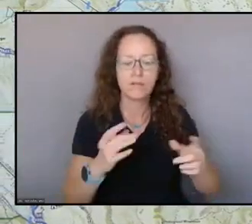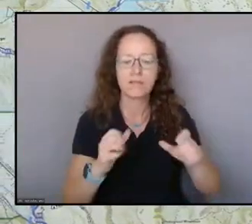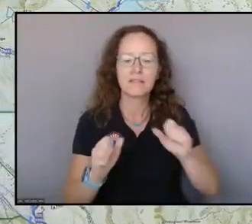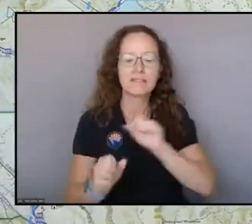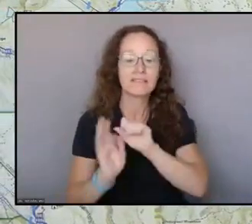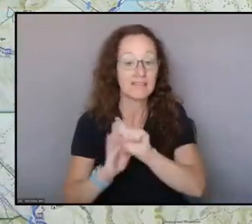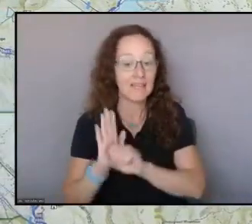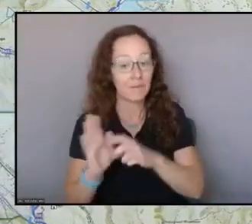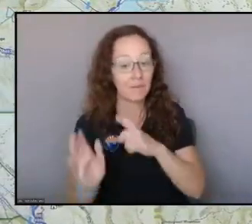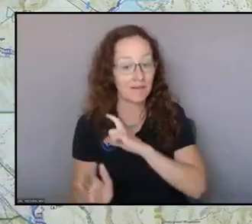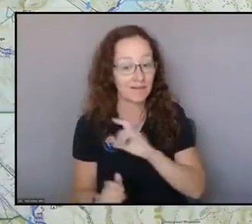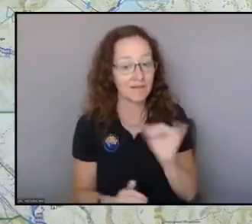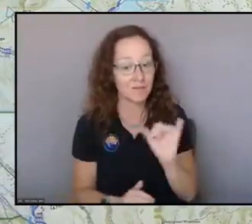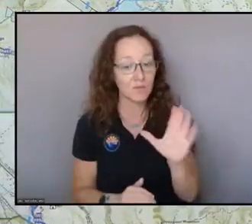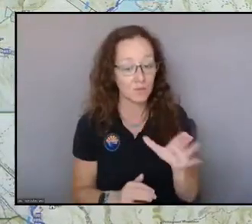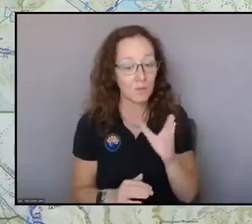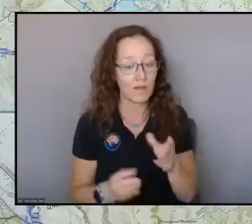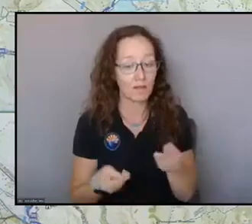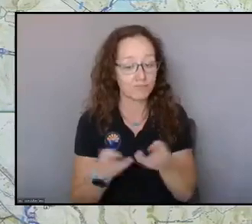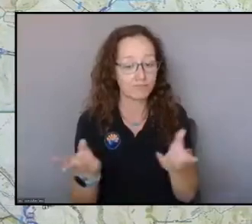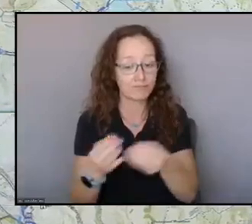WITH STATE POLICE, PASSING OUT FLIERS.